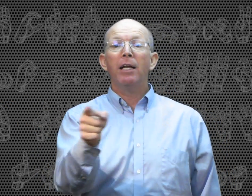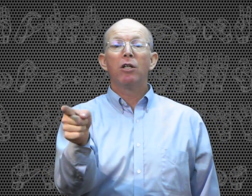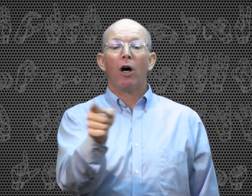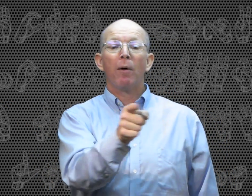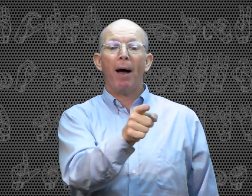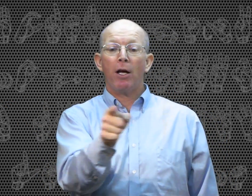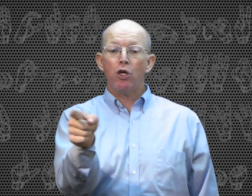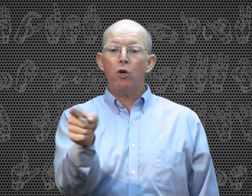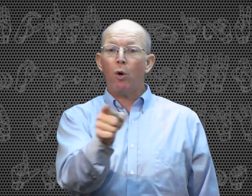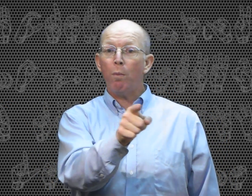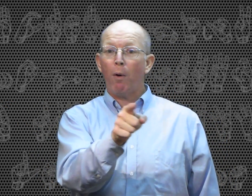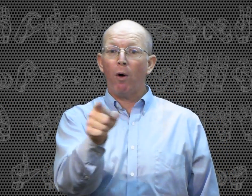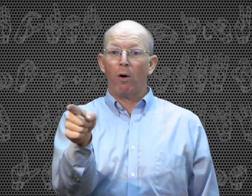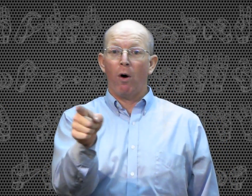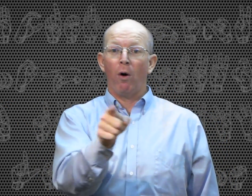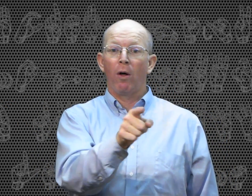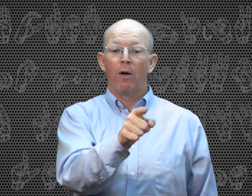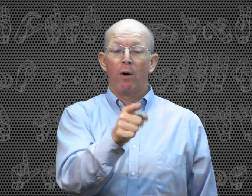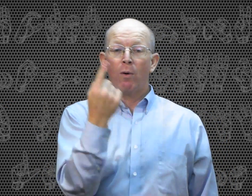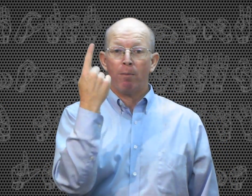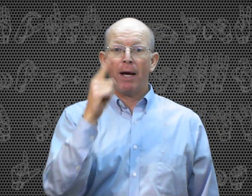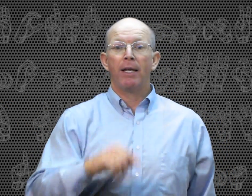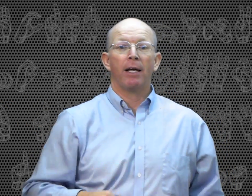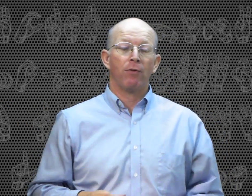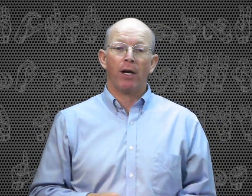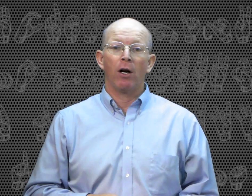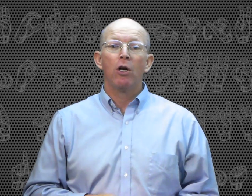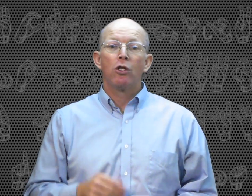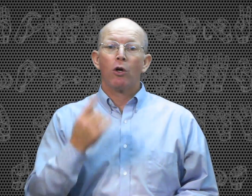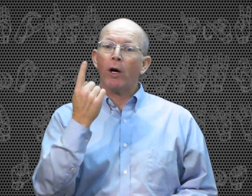I can talk about YOU plural with my index finger.